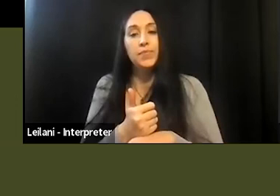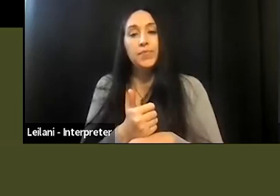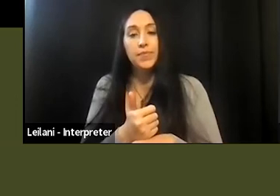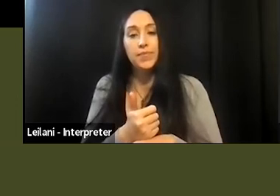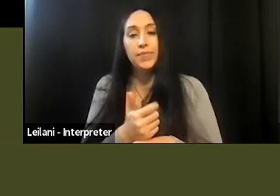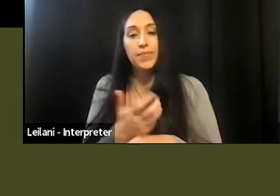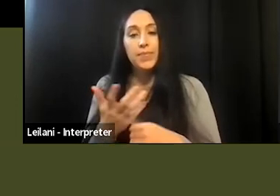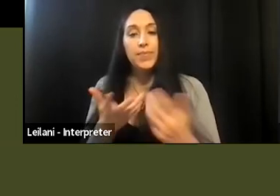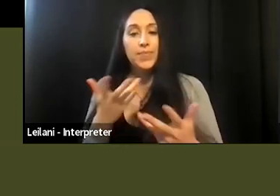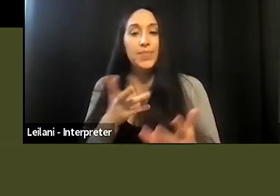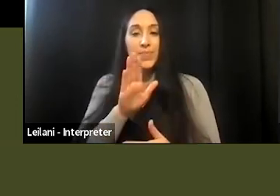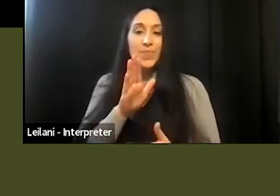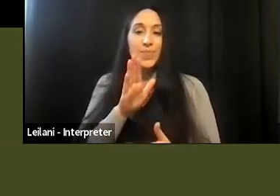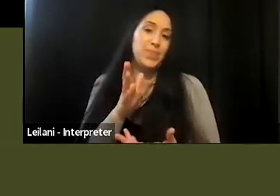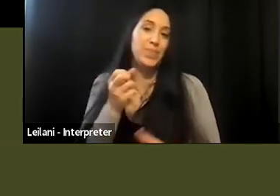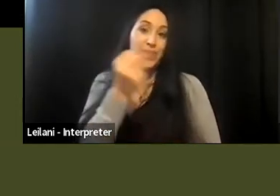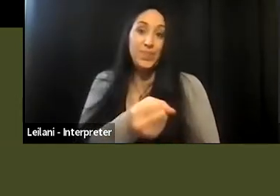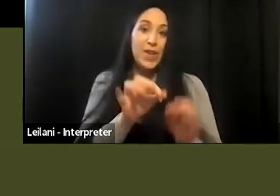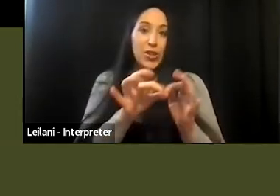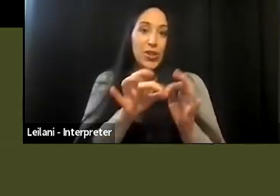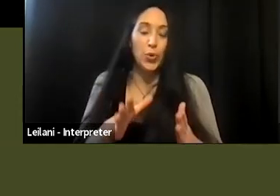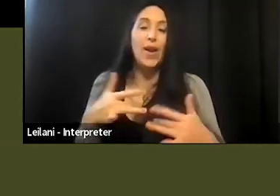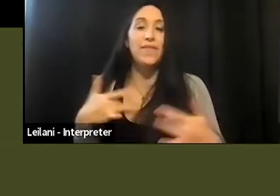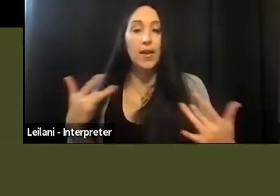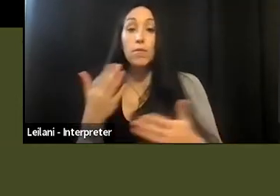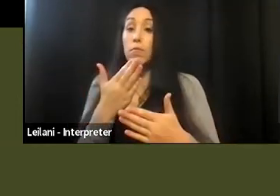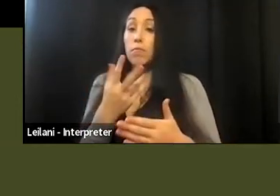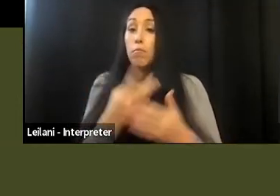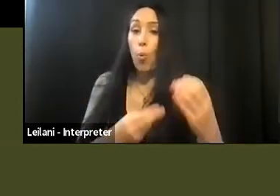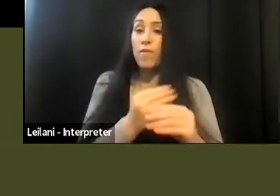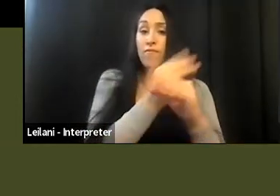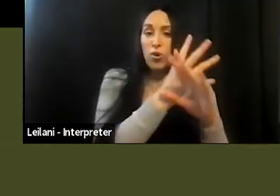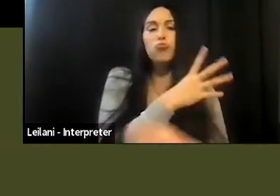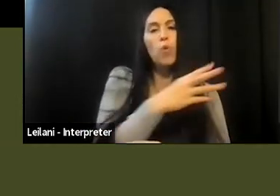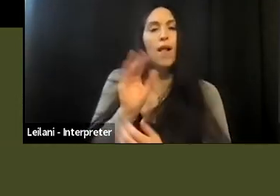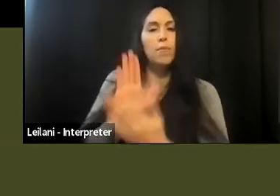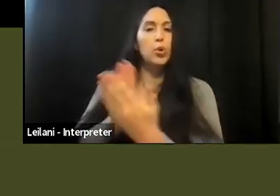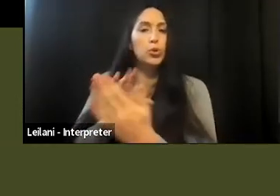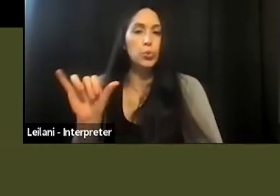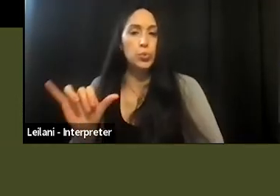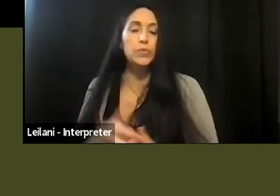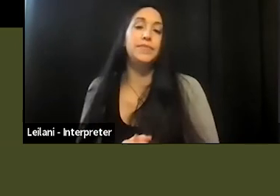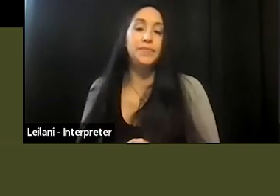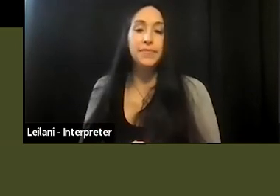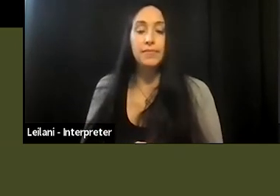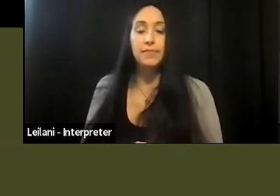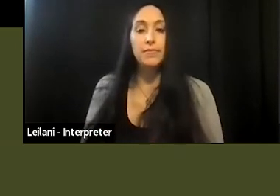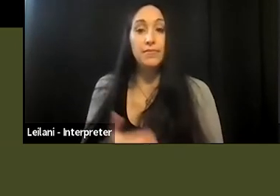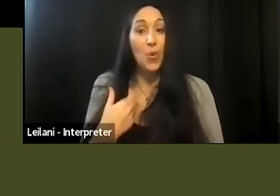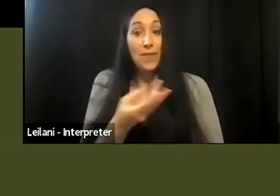their presence at events such as this, both virtual and in person. And we have a few exciting events coming up.